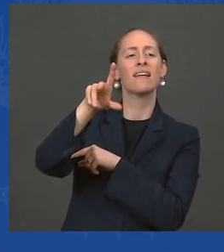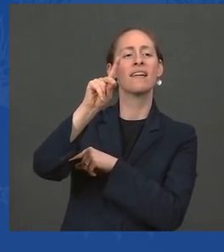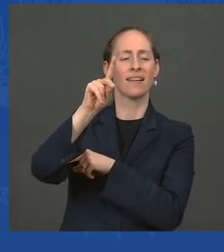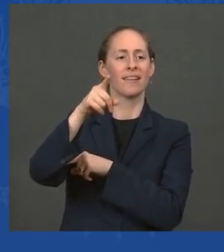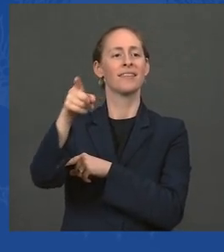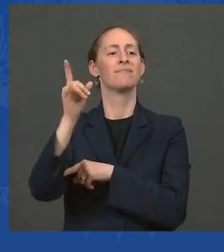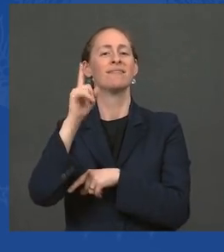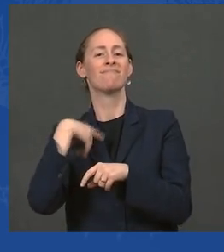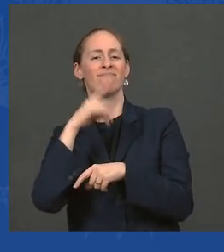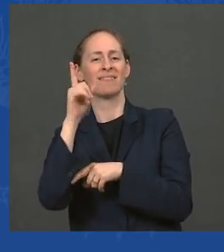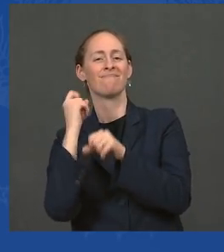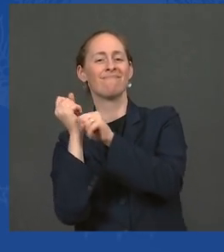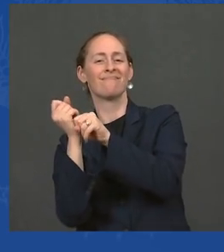was down in the bottom of the hill.